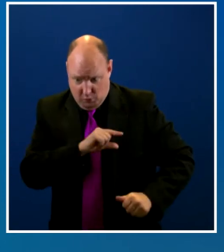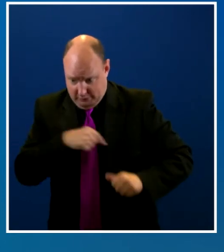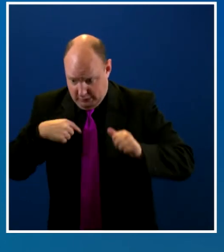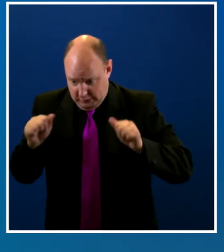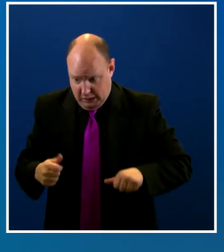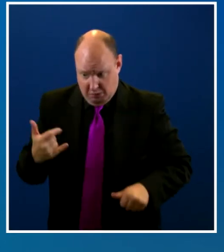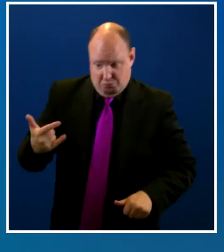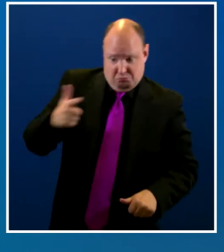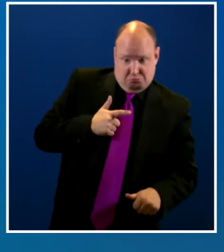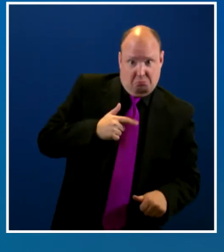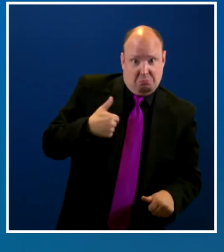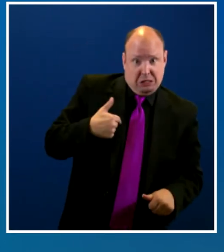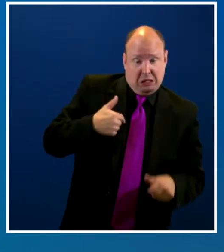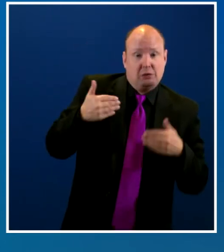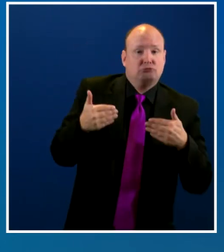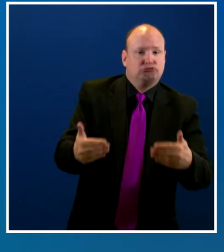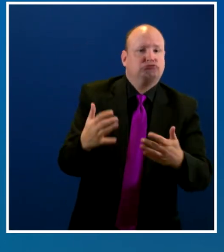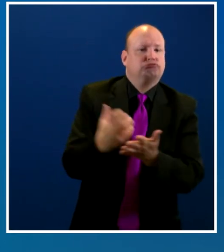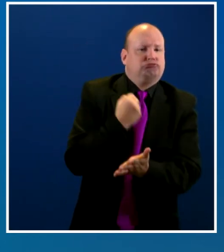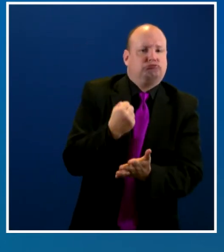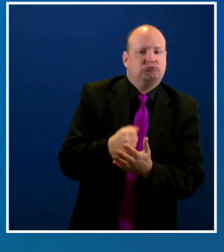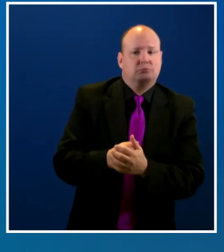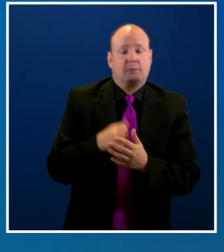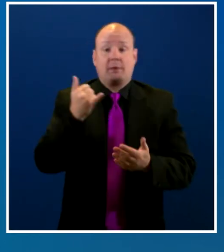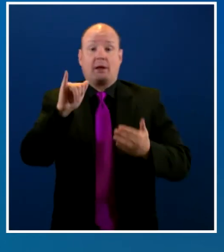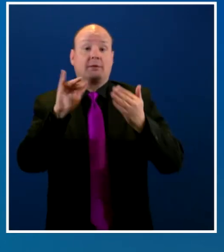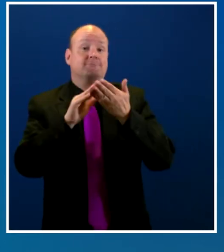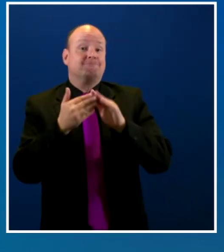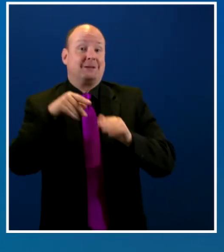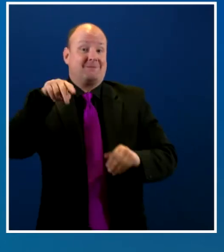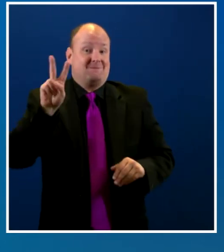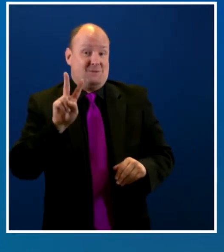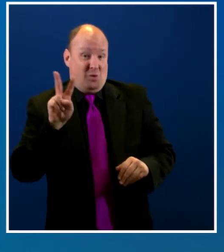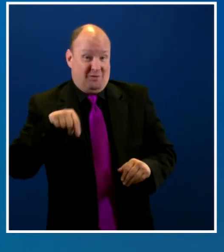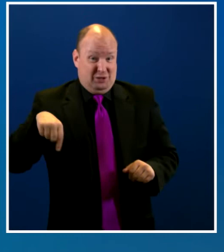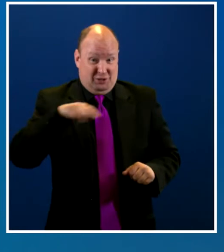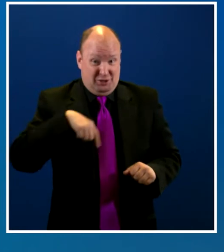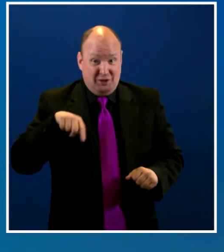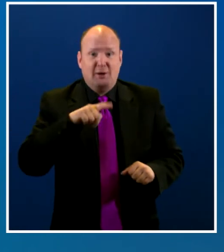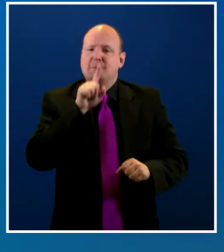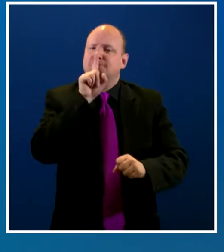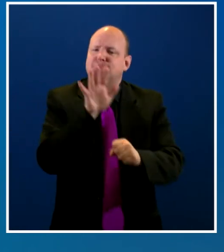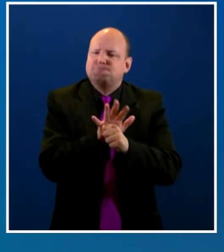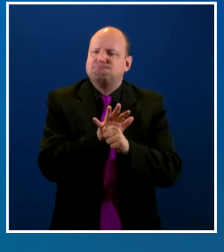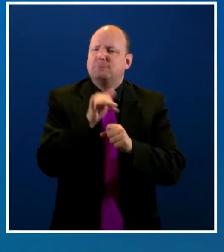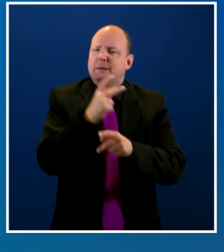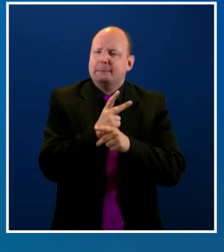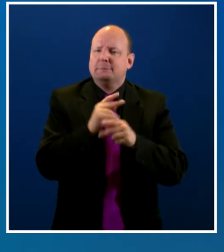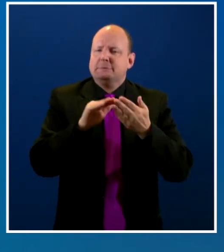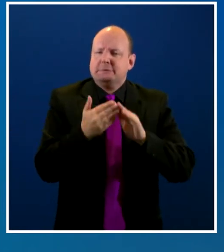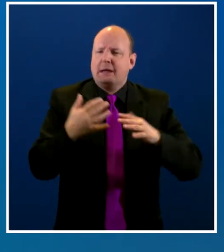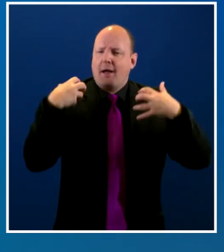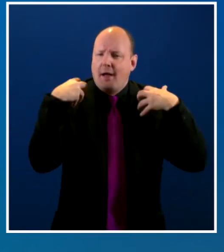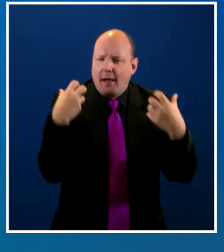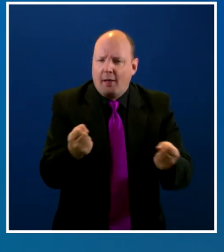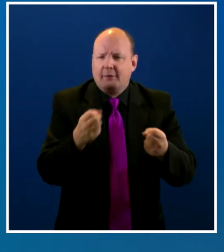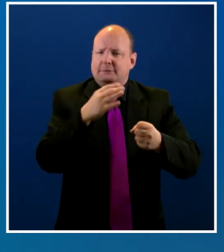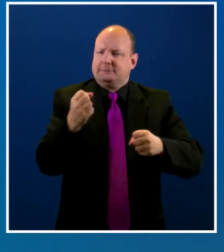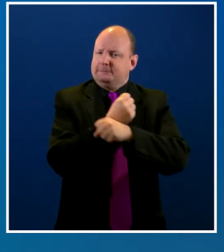Here at the City of Vancouver, we remain committed to keeping our community healthy and safe while also ensuring our services